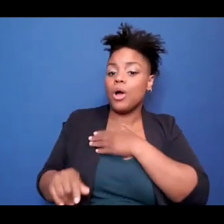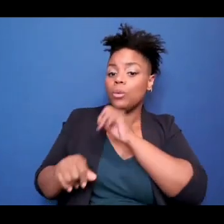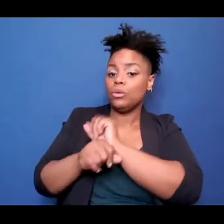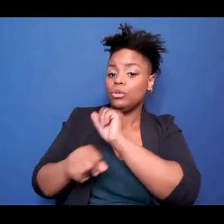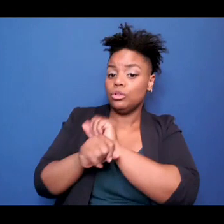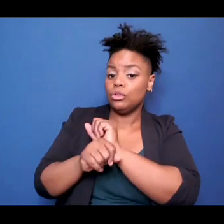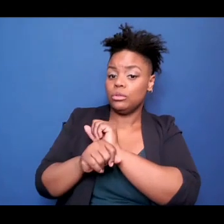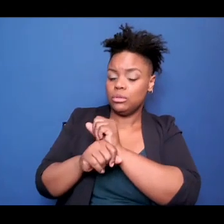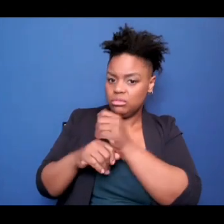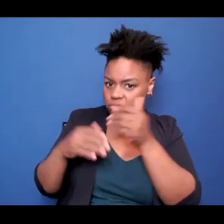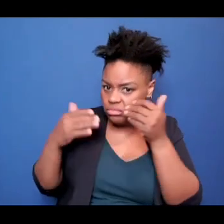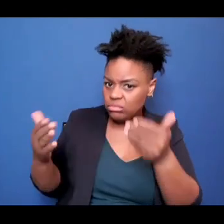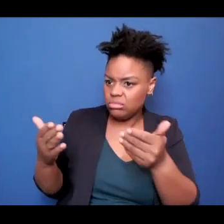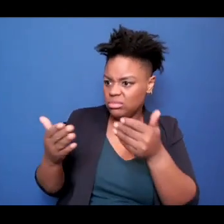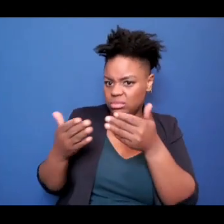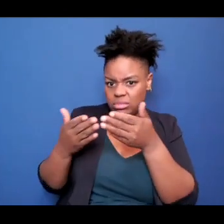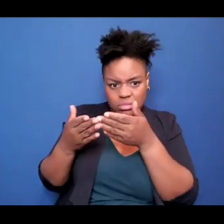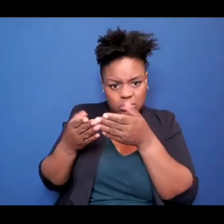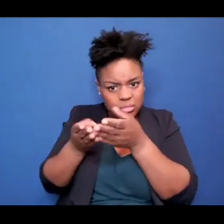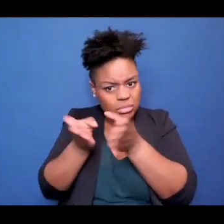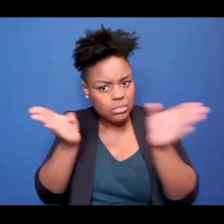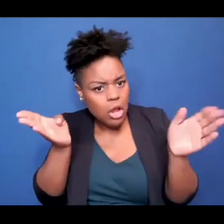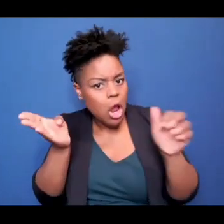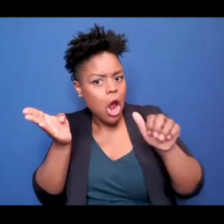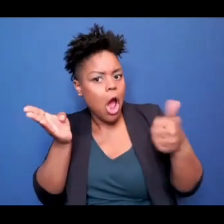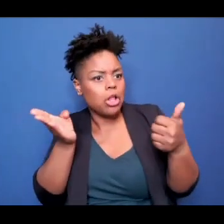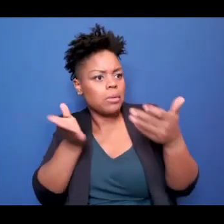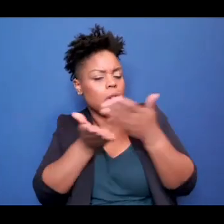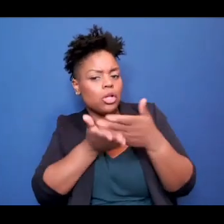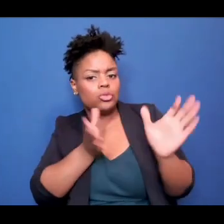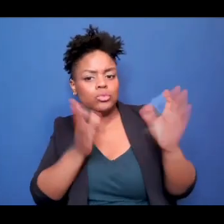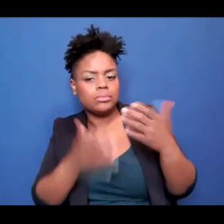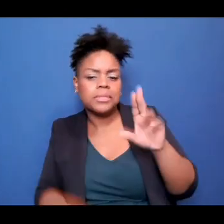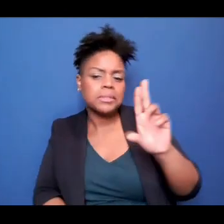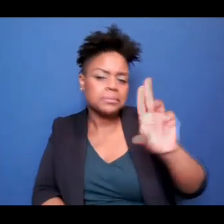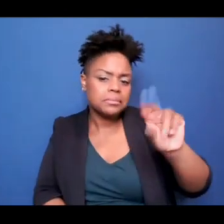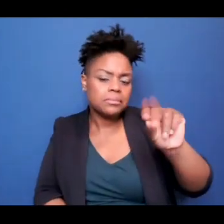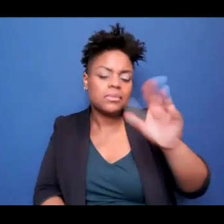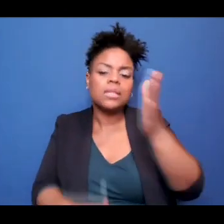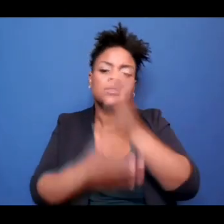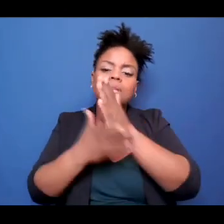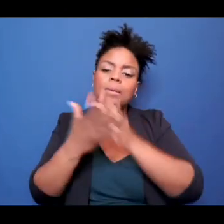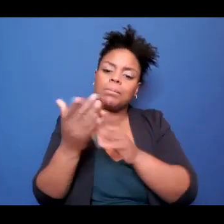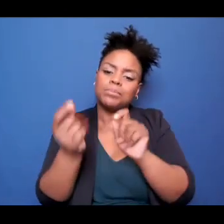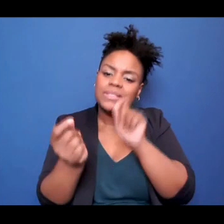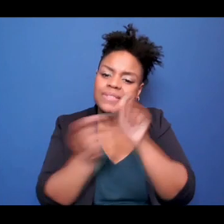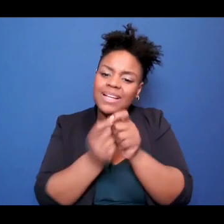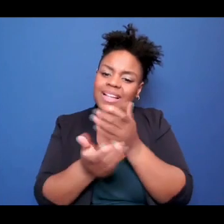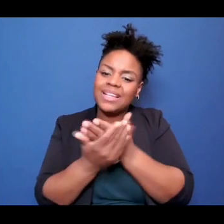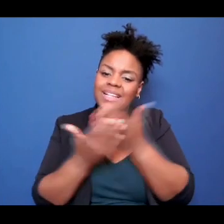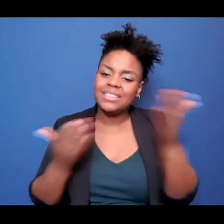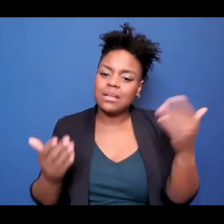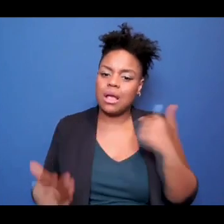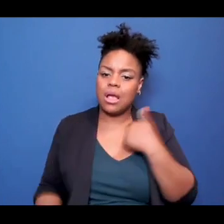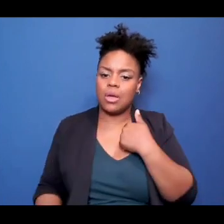FINDINGS THAT I REPORTED ON SHOULD BE GENERALIZED IN THE SAME WAY TO ALL THE POPULATIONS BECAUSE THERE'S SPECIFICITY IN